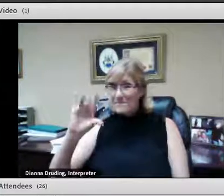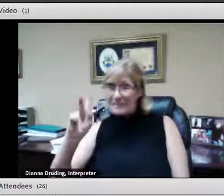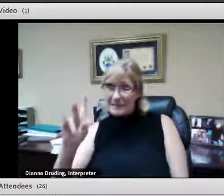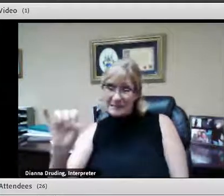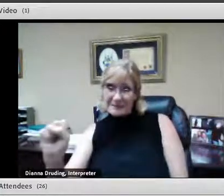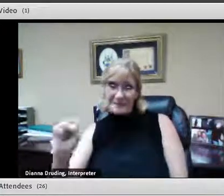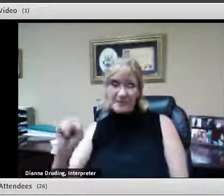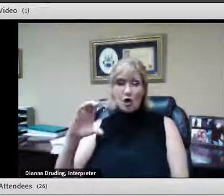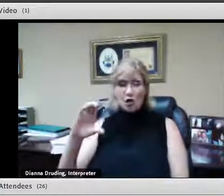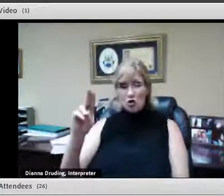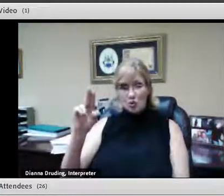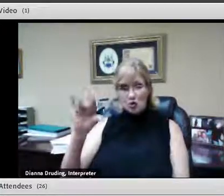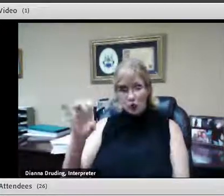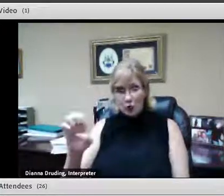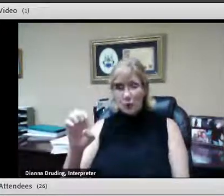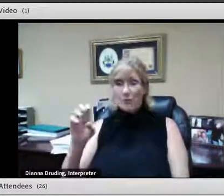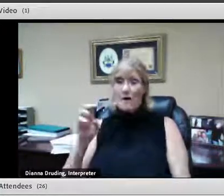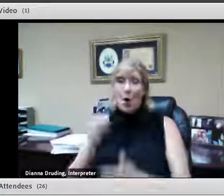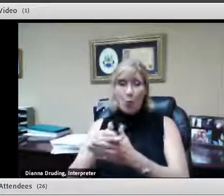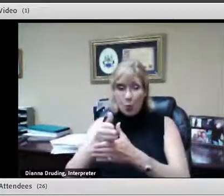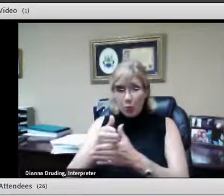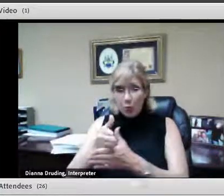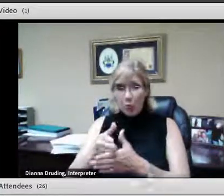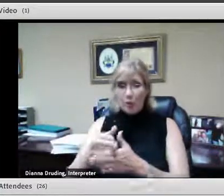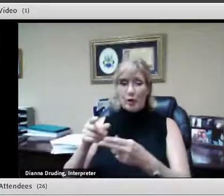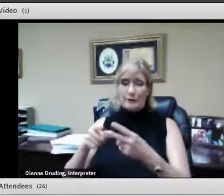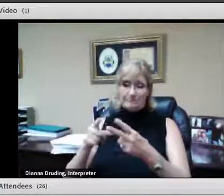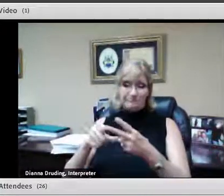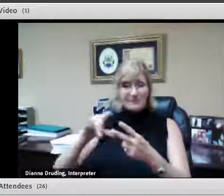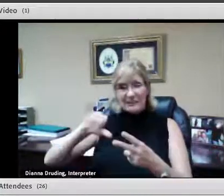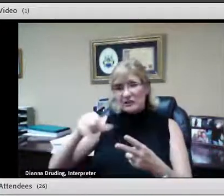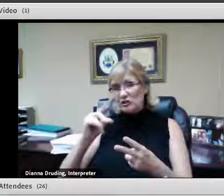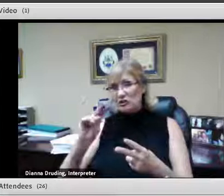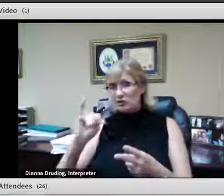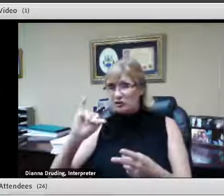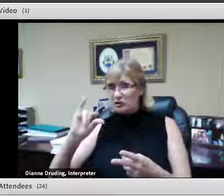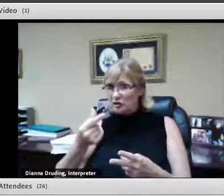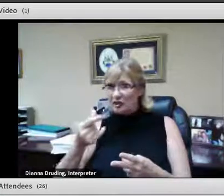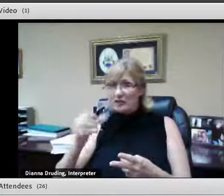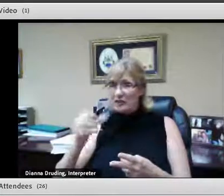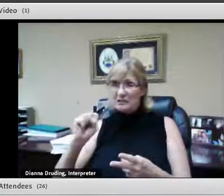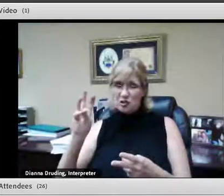Sudoku, and, you know, there's a hundred thousand million trillion puzzle apps